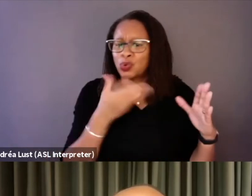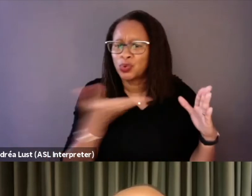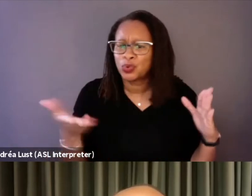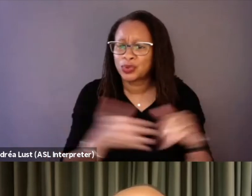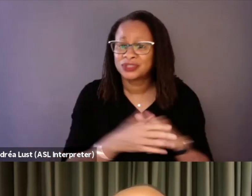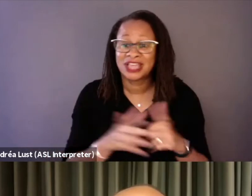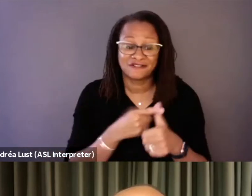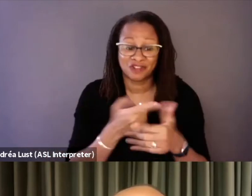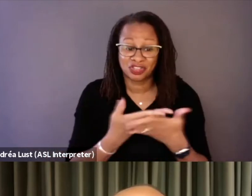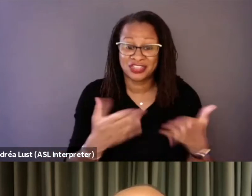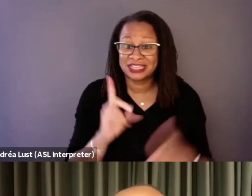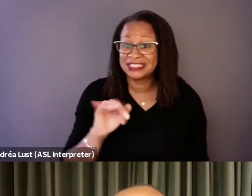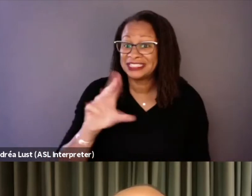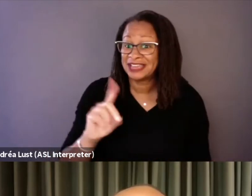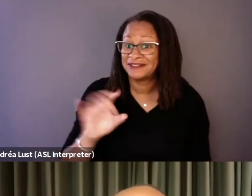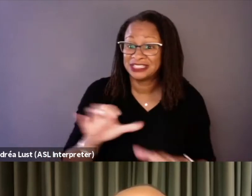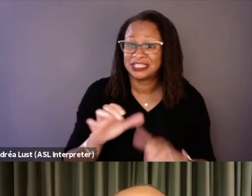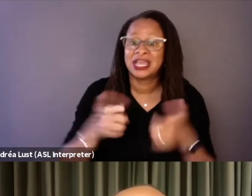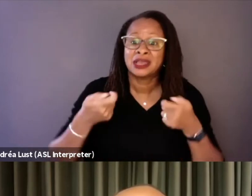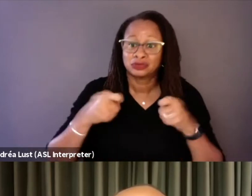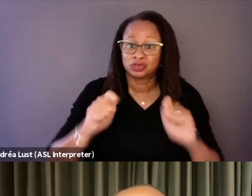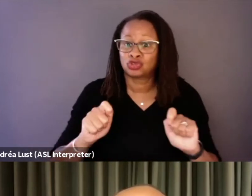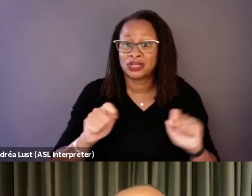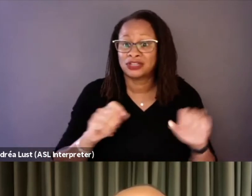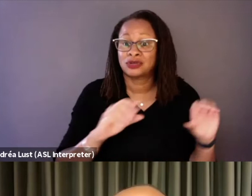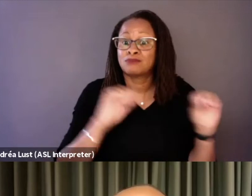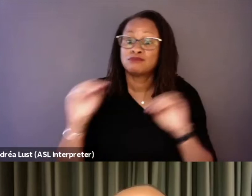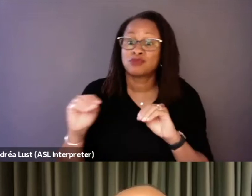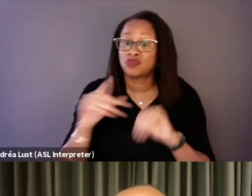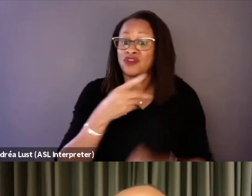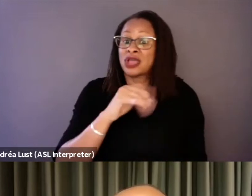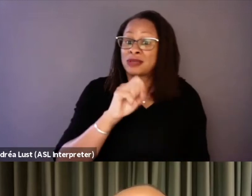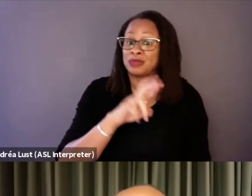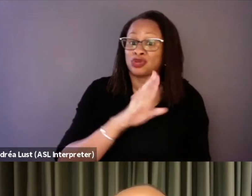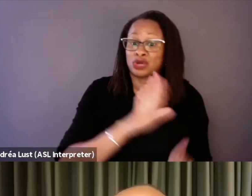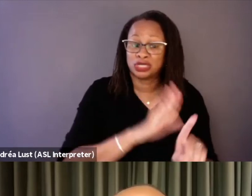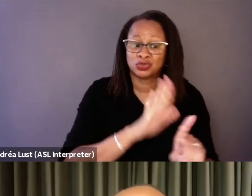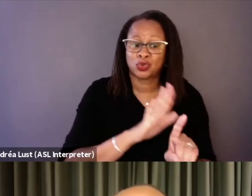in the MoMA in New York one of those,